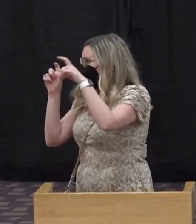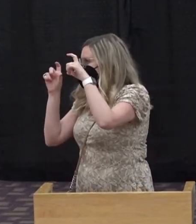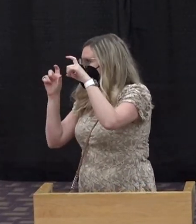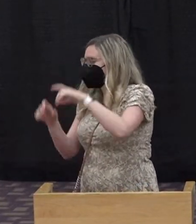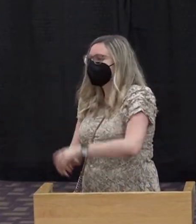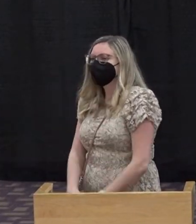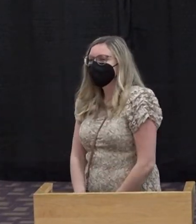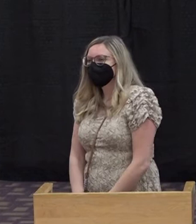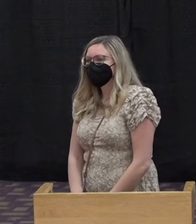We'll get a picture.